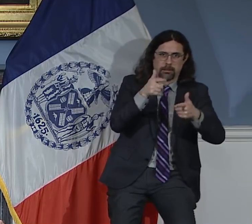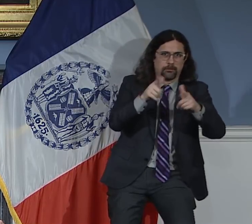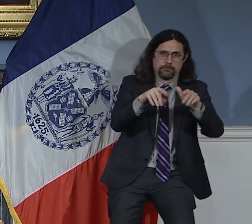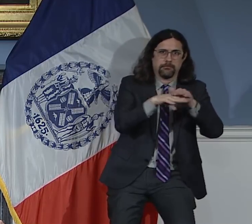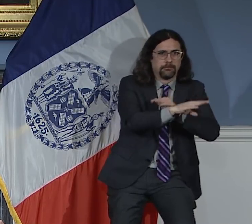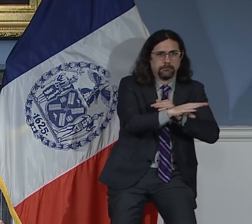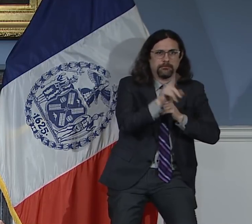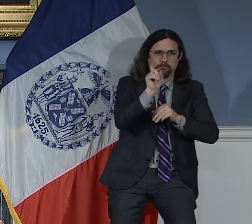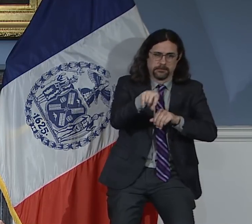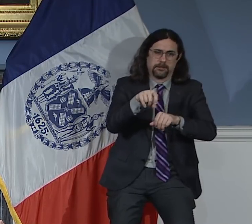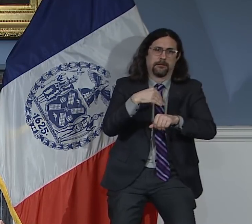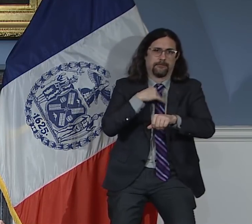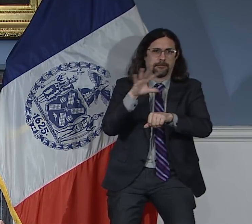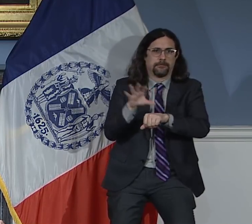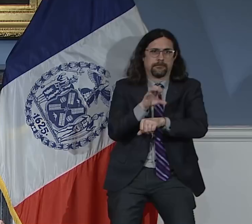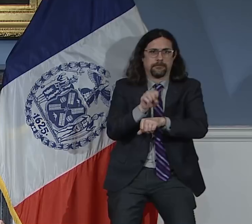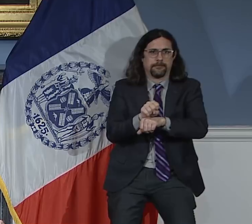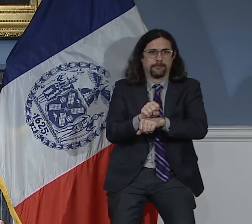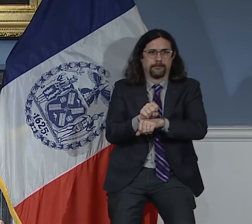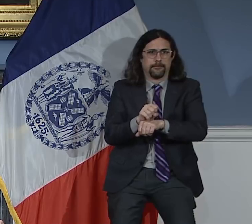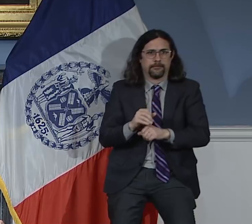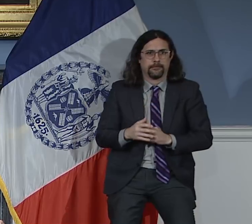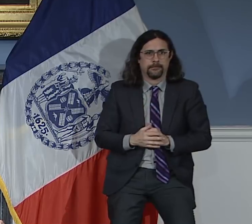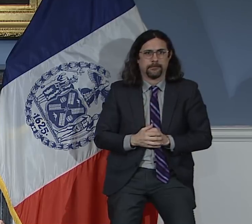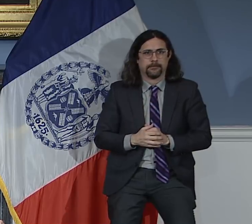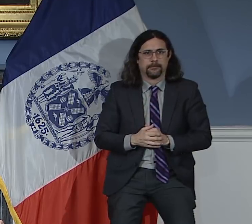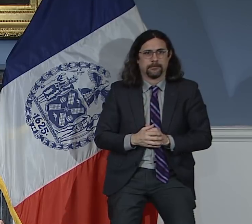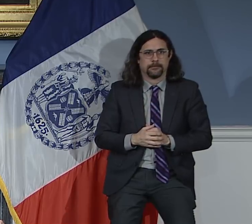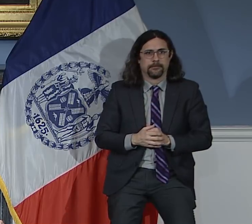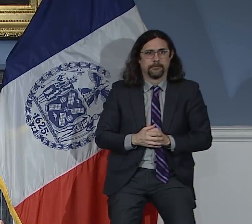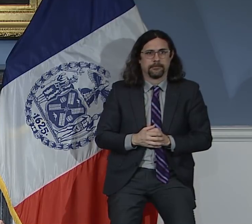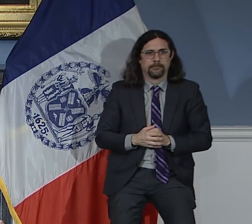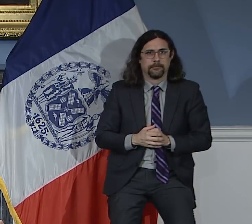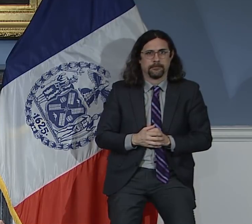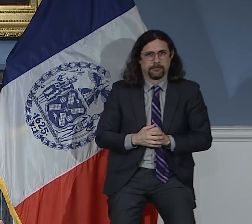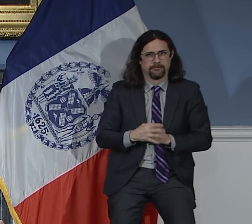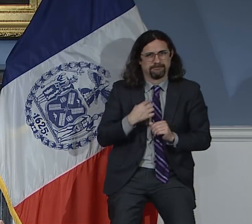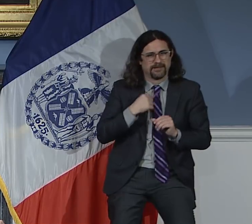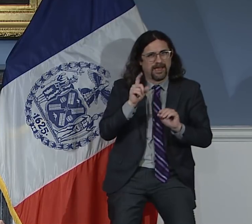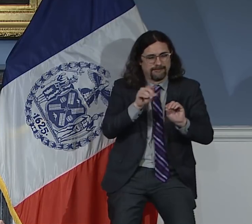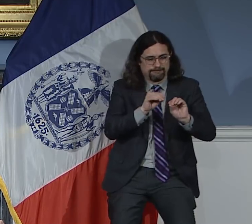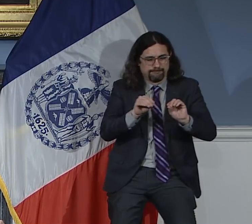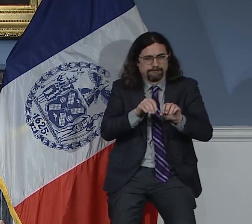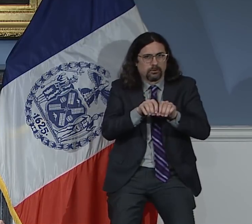EVERY DAY TO TRY AND EPAXND THE AMOUNT OF TESTING TO REACH AFAS R